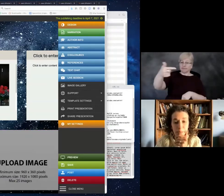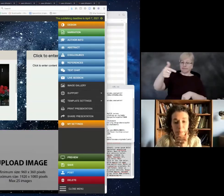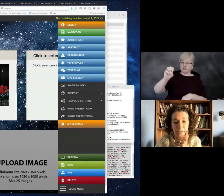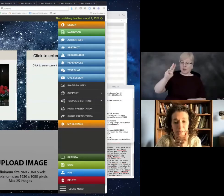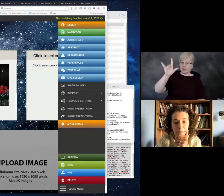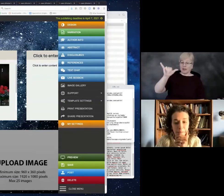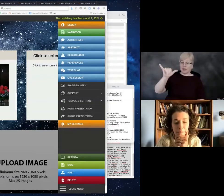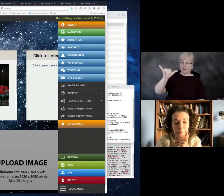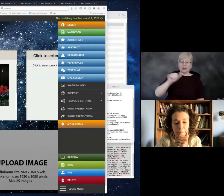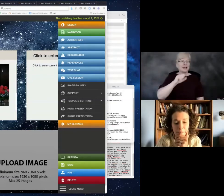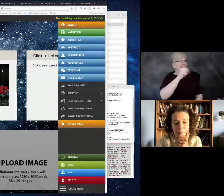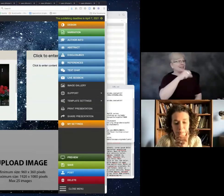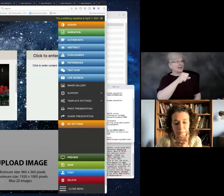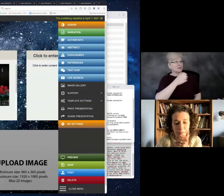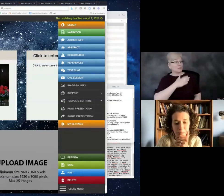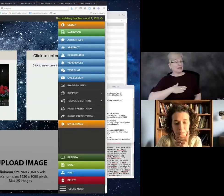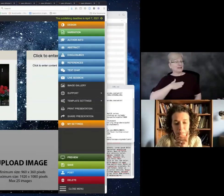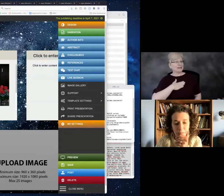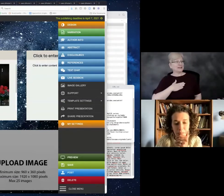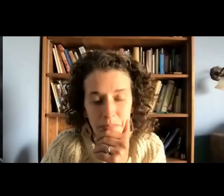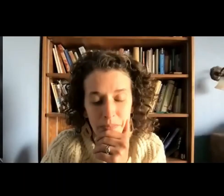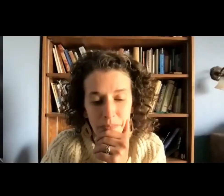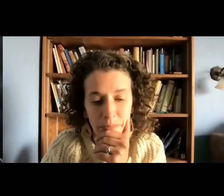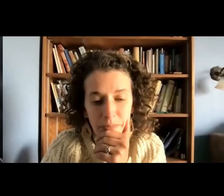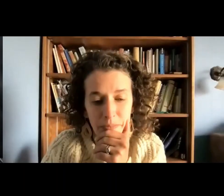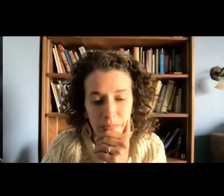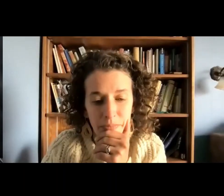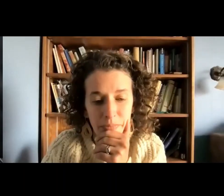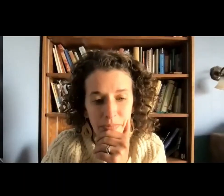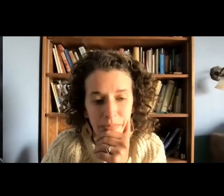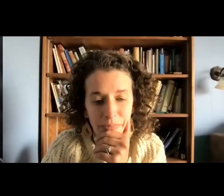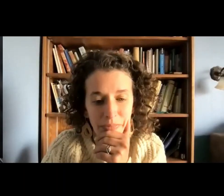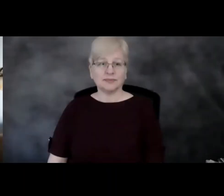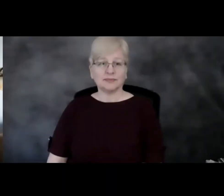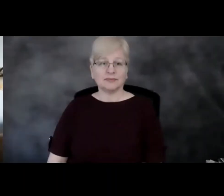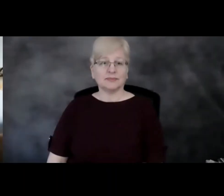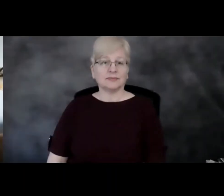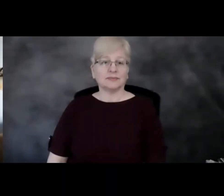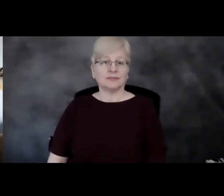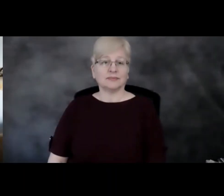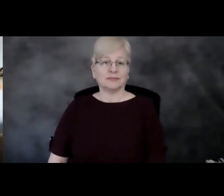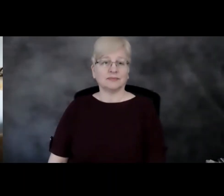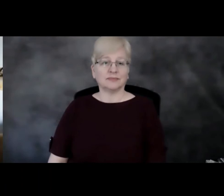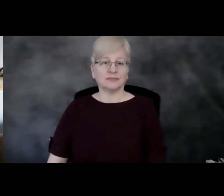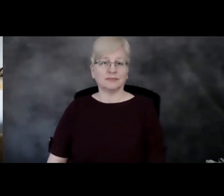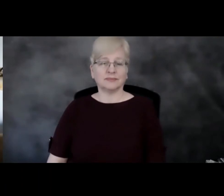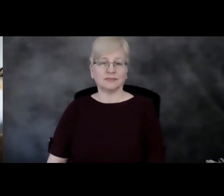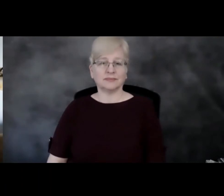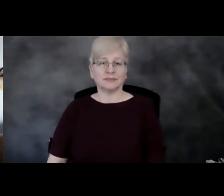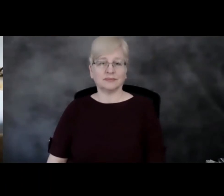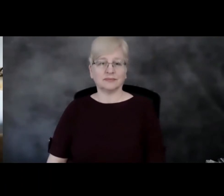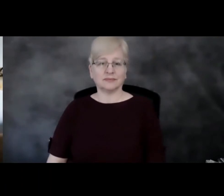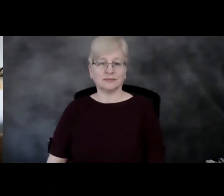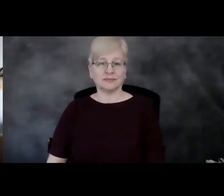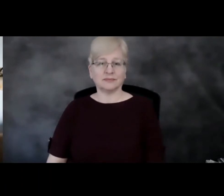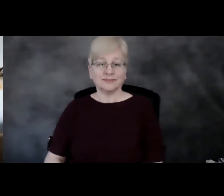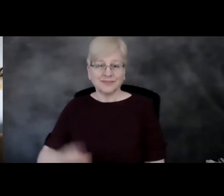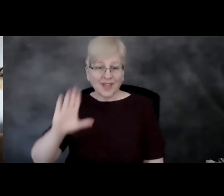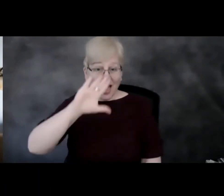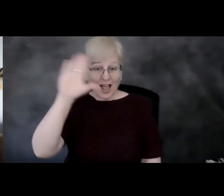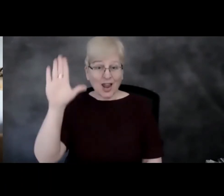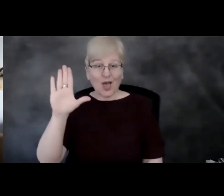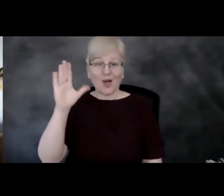17:25:49 >> EMILY BEITIKS: Yes please. 17:26:00 Hello, everybody. My name is Emily